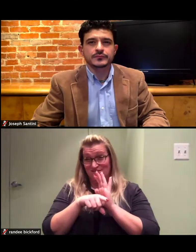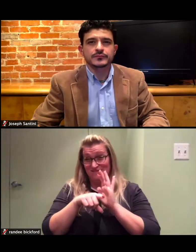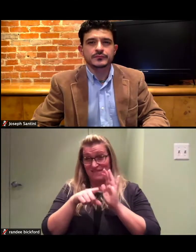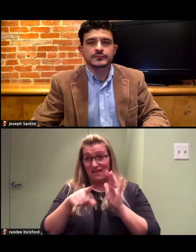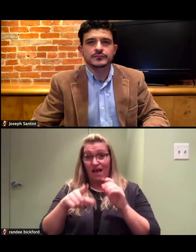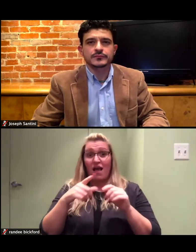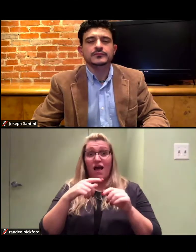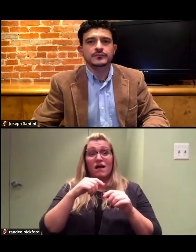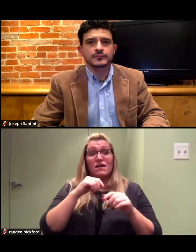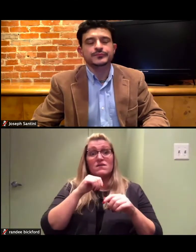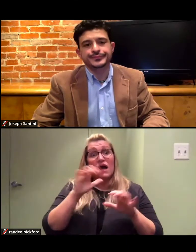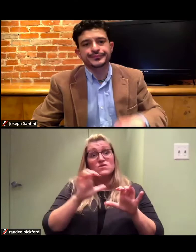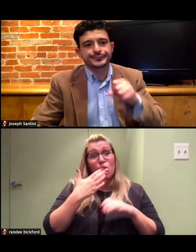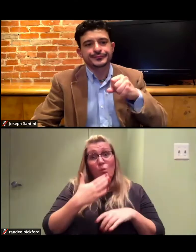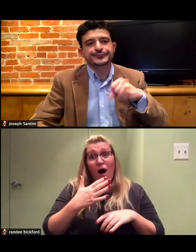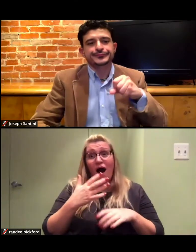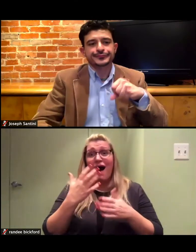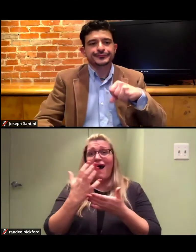behavior to become negative.